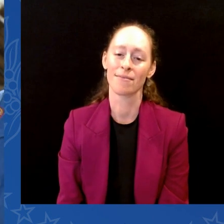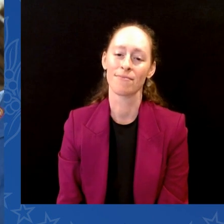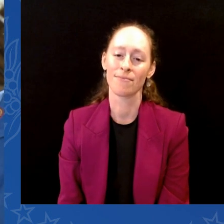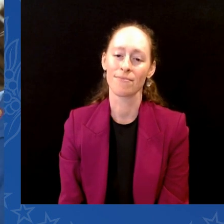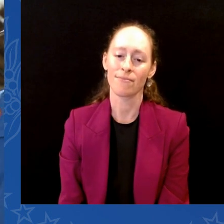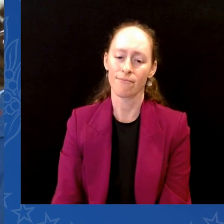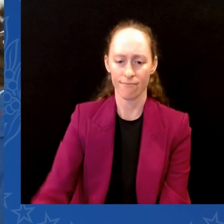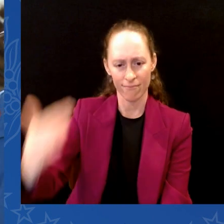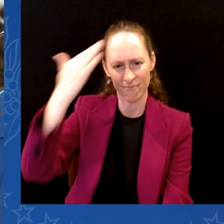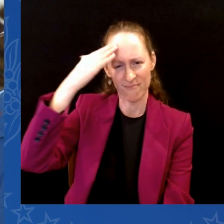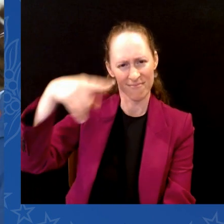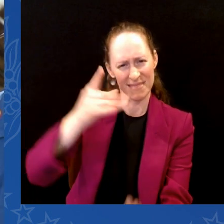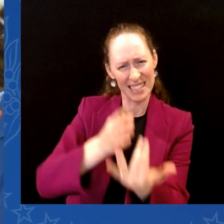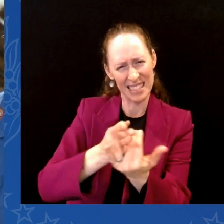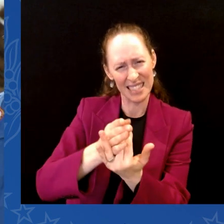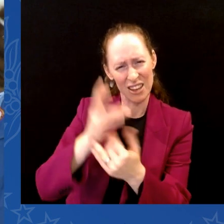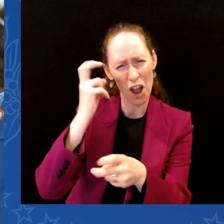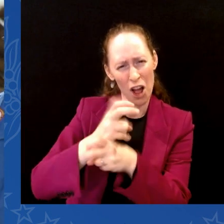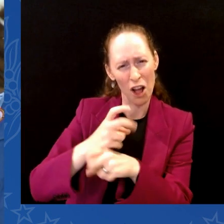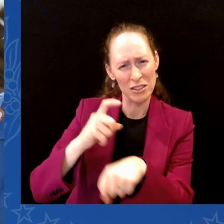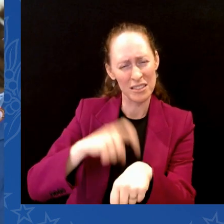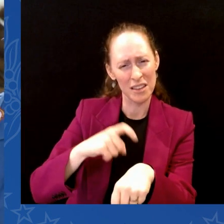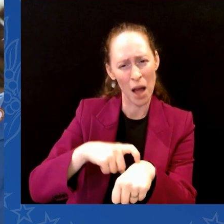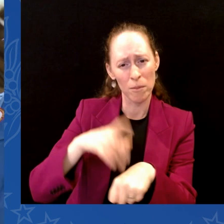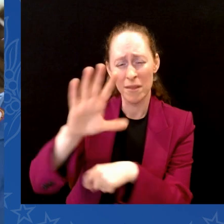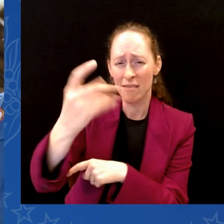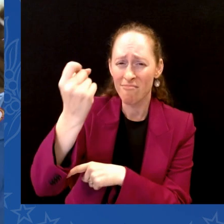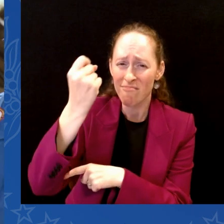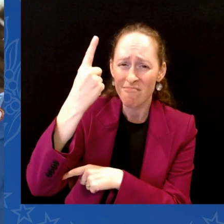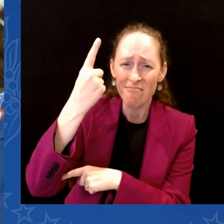As I said to a couple of the folks I was talking to -- and I'll end with this: